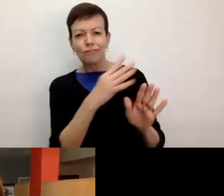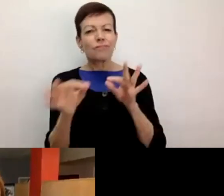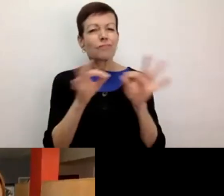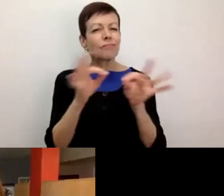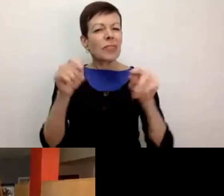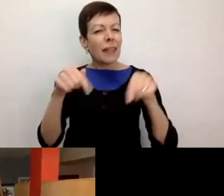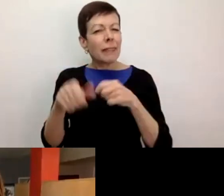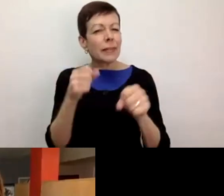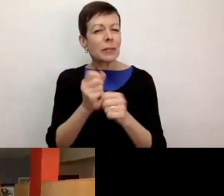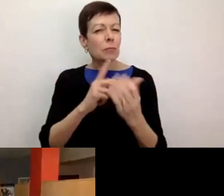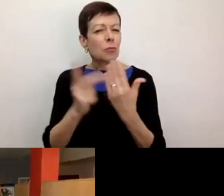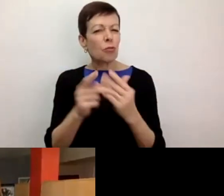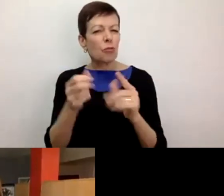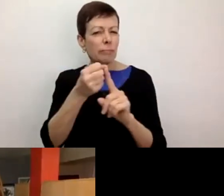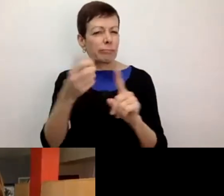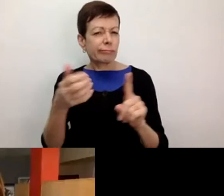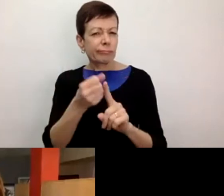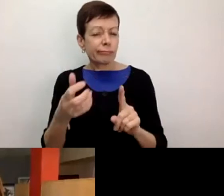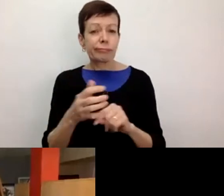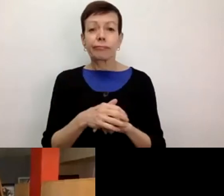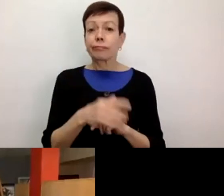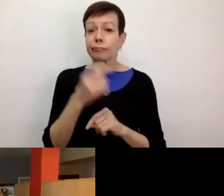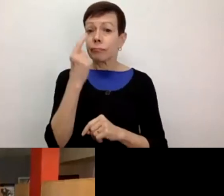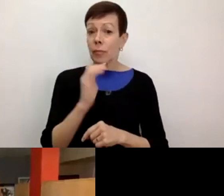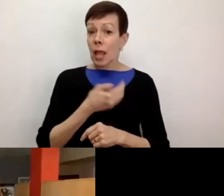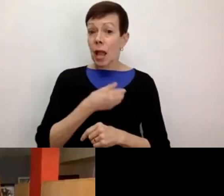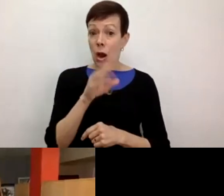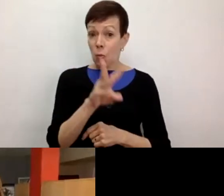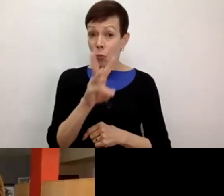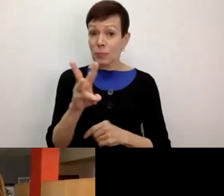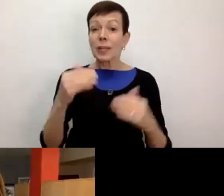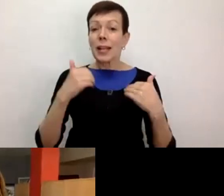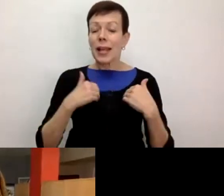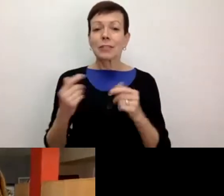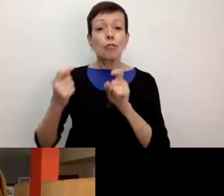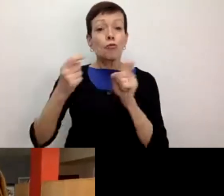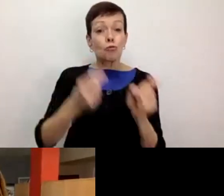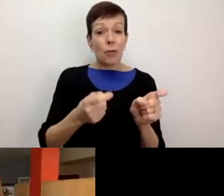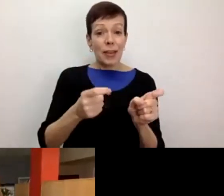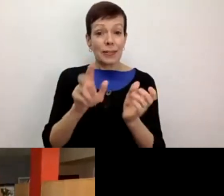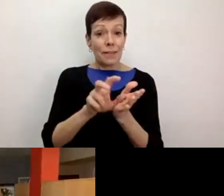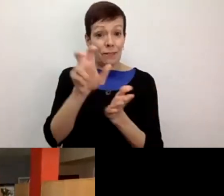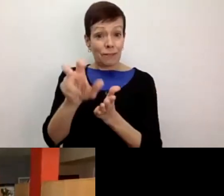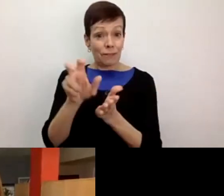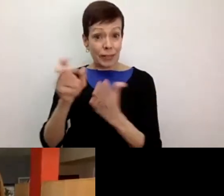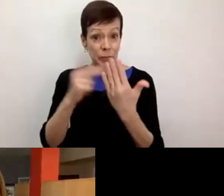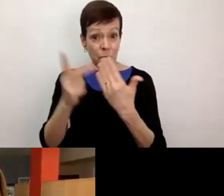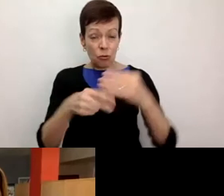All of our programs have been published on our website under grant investment programs. Thank you Sam. With full program overviews.